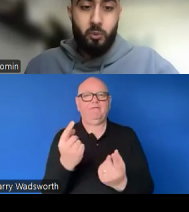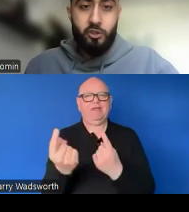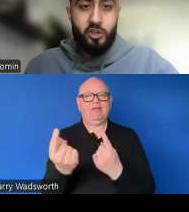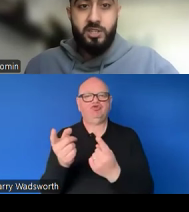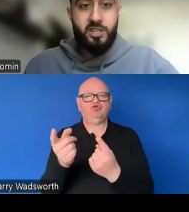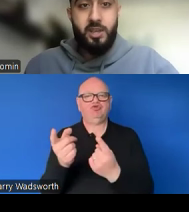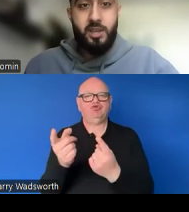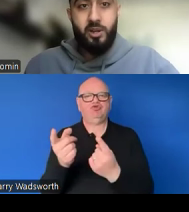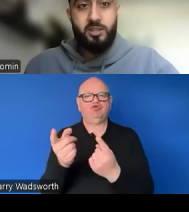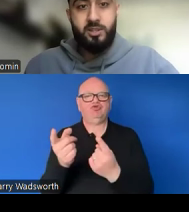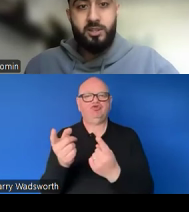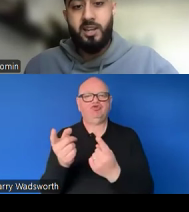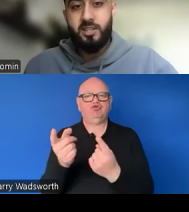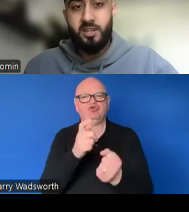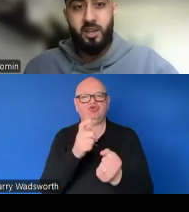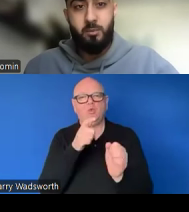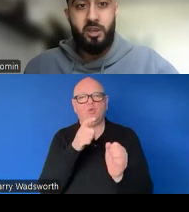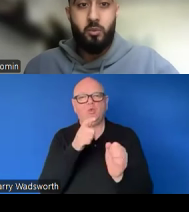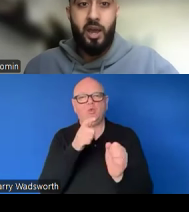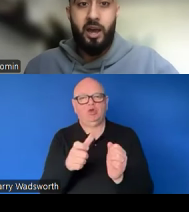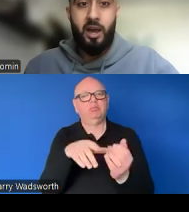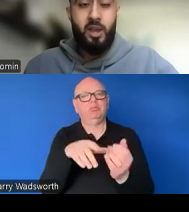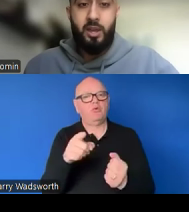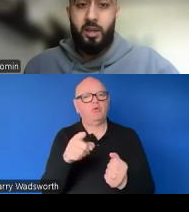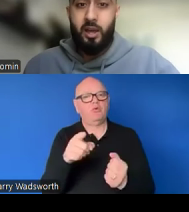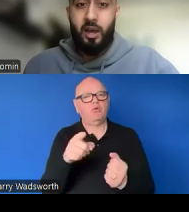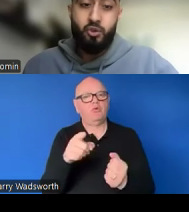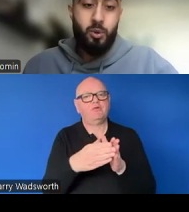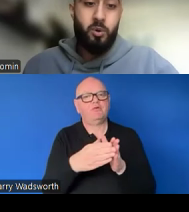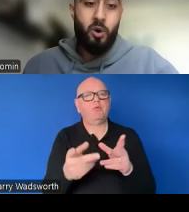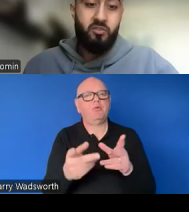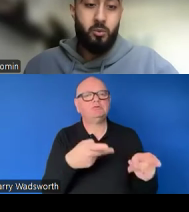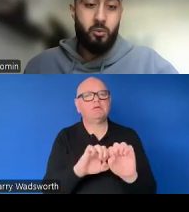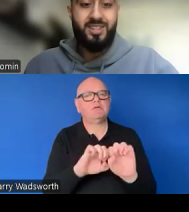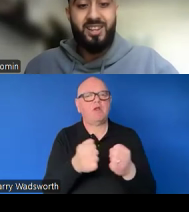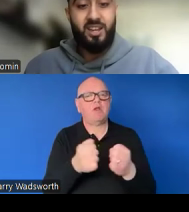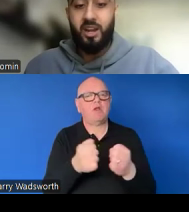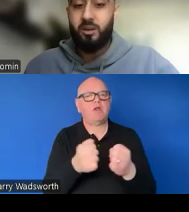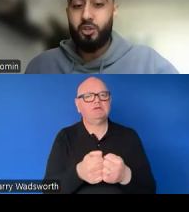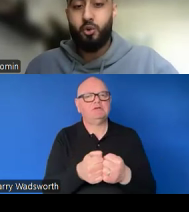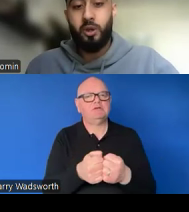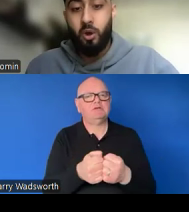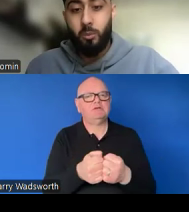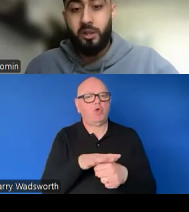What you can see here is dance lessons near me. We have Superprof and we have City Academy showing up,